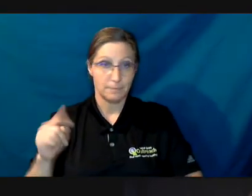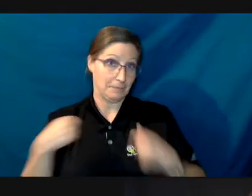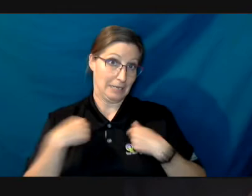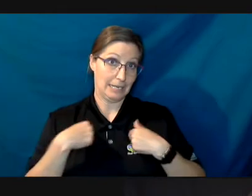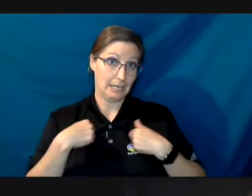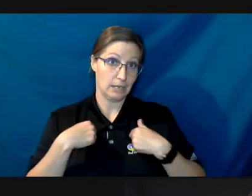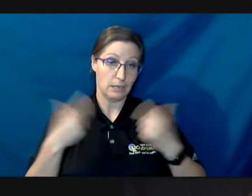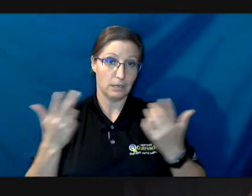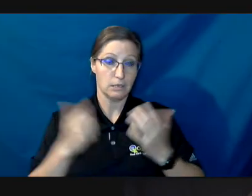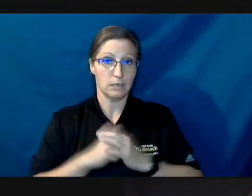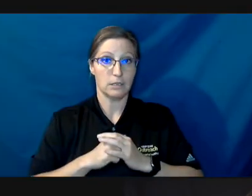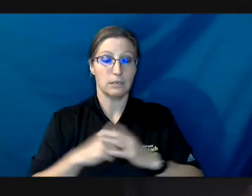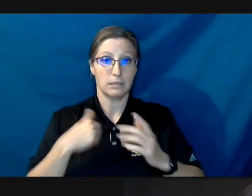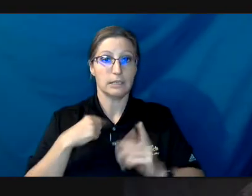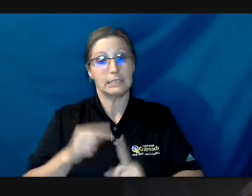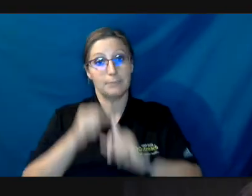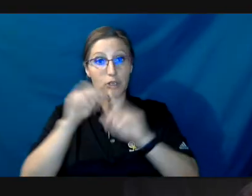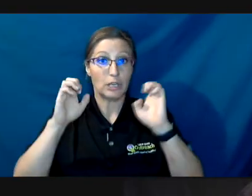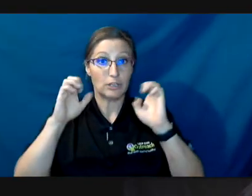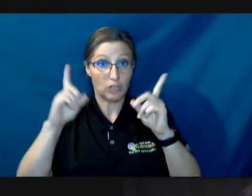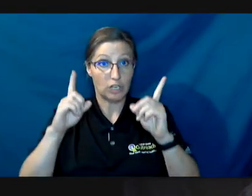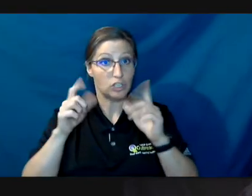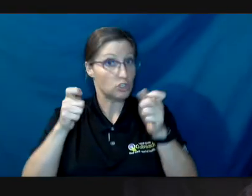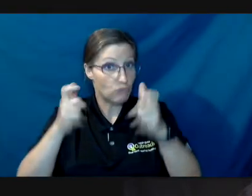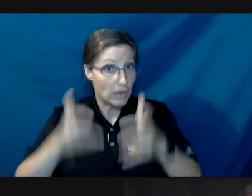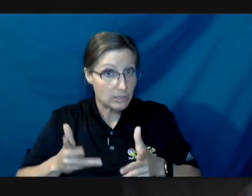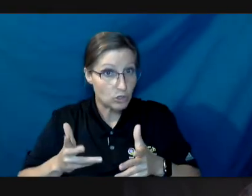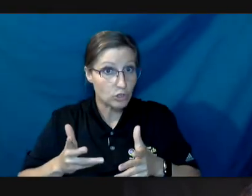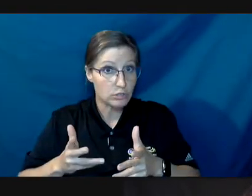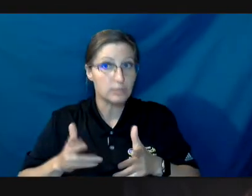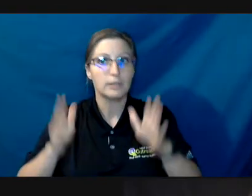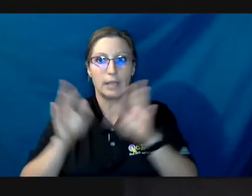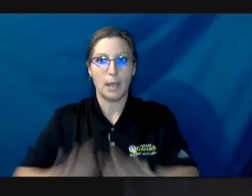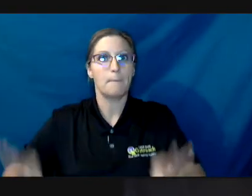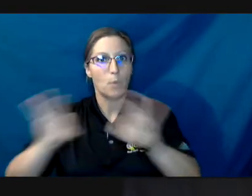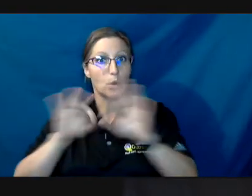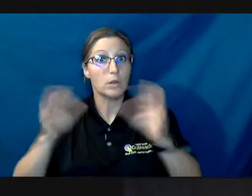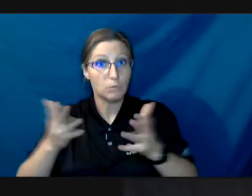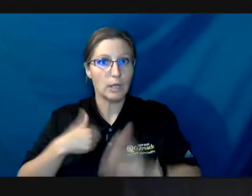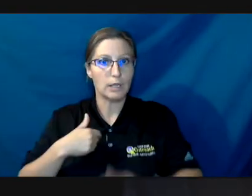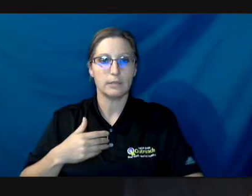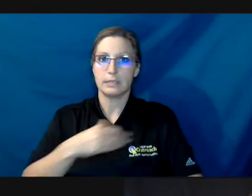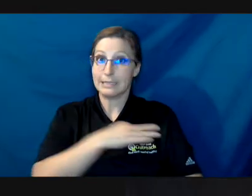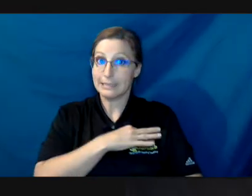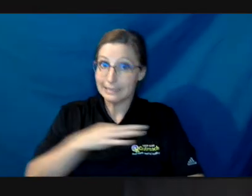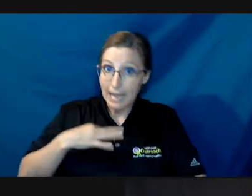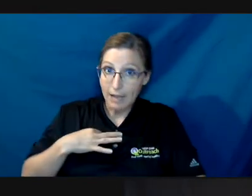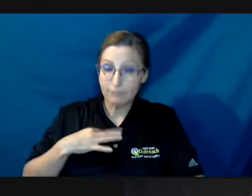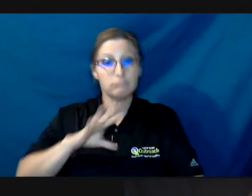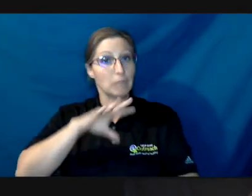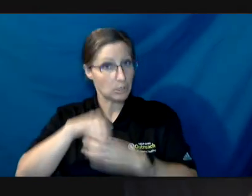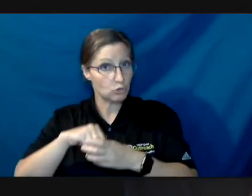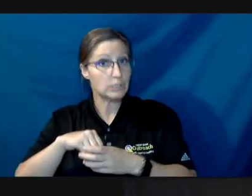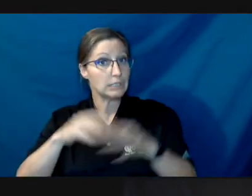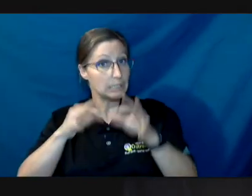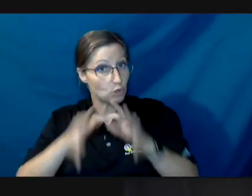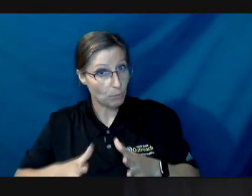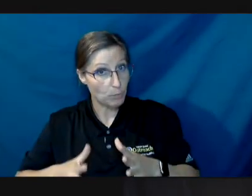For me, as a special ed director, it's imperative that staff, including educational interpreters,